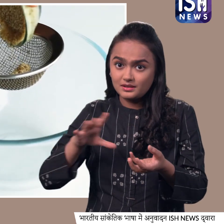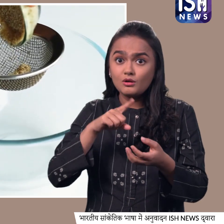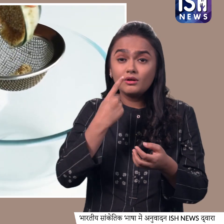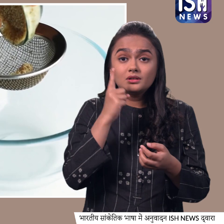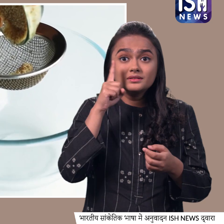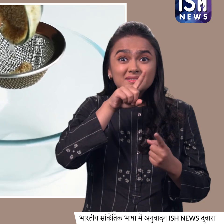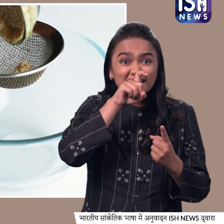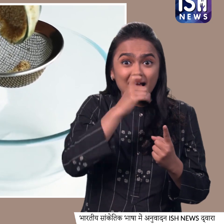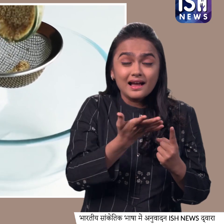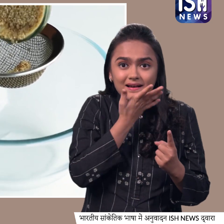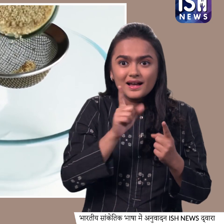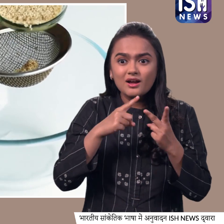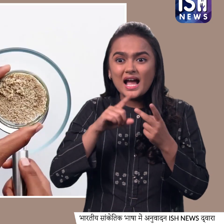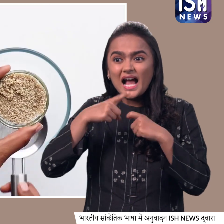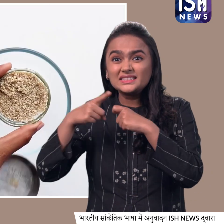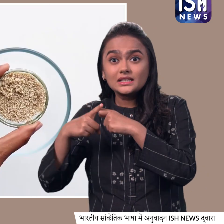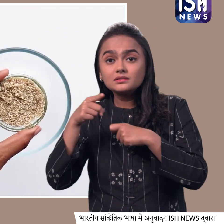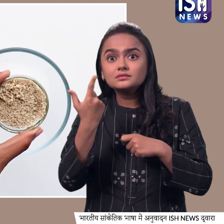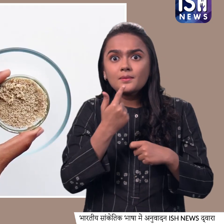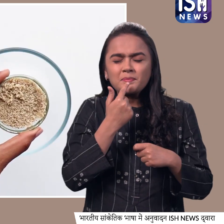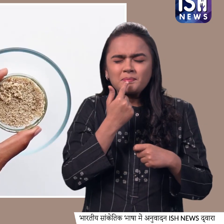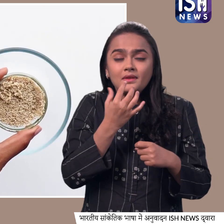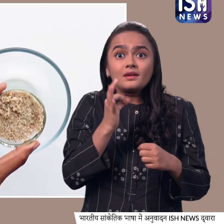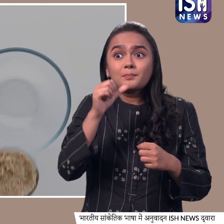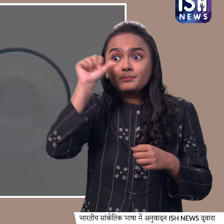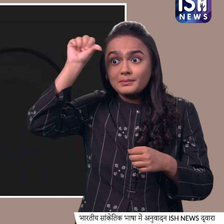Soaking fennel and poppy seeds makes their flavour even better.